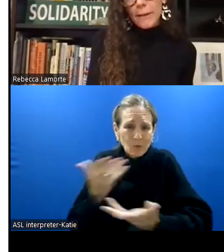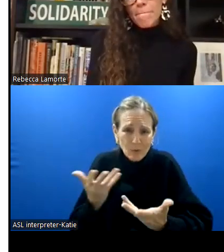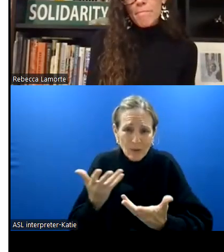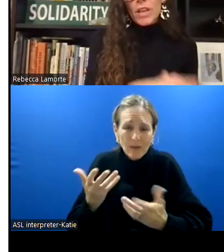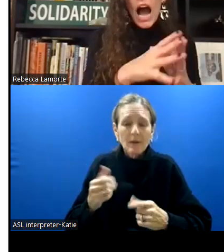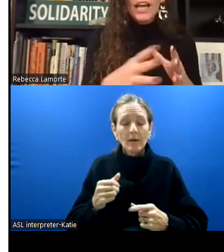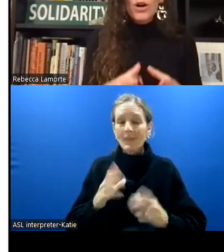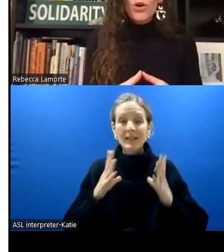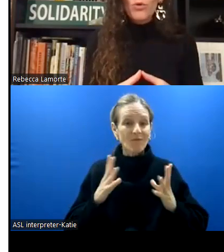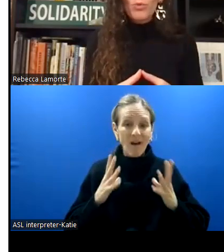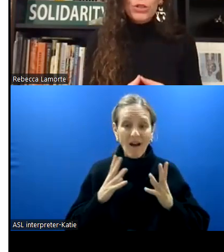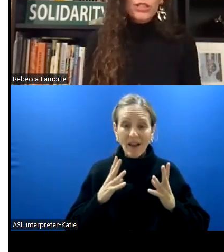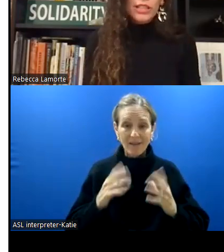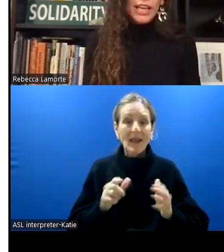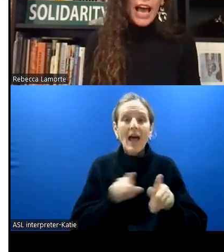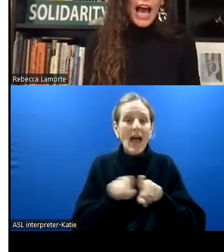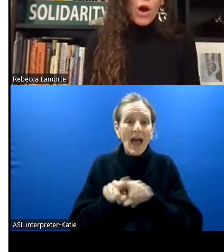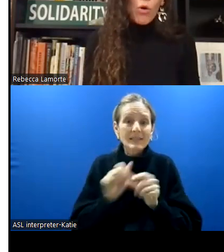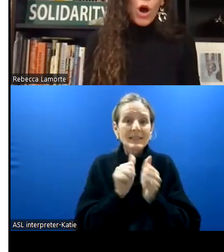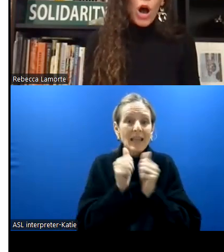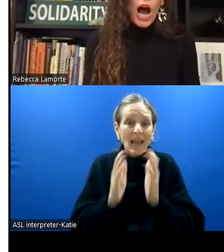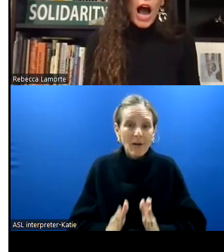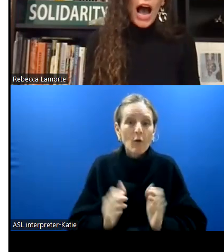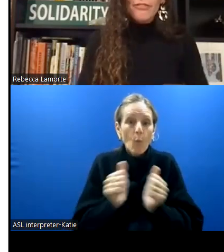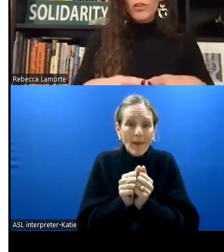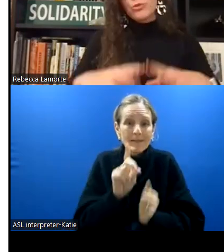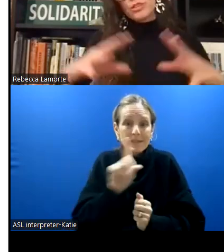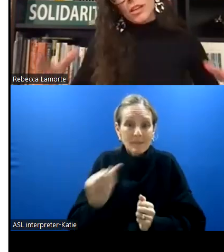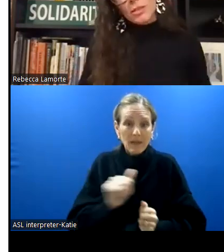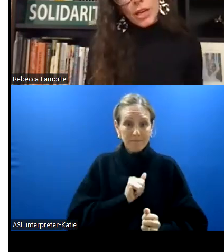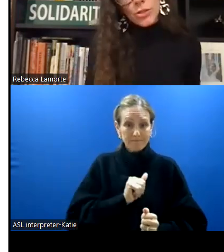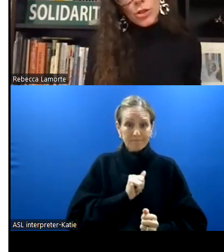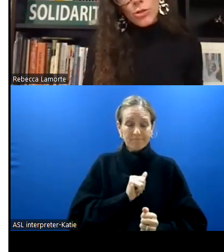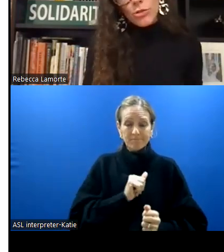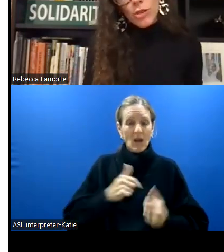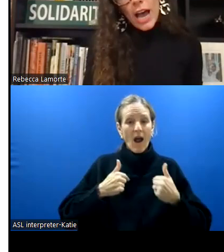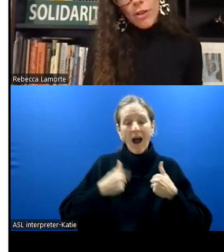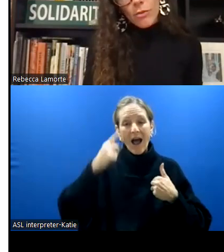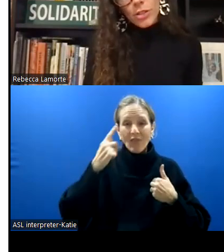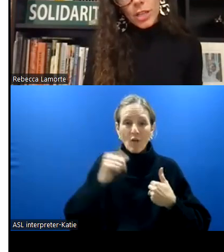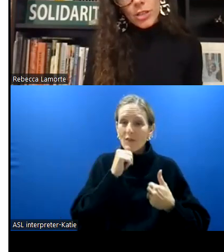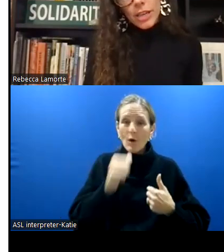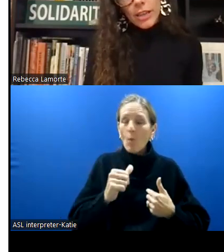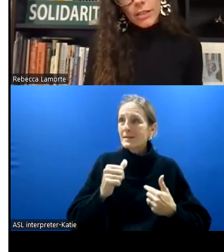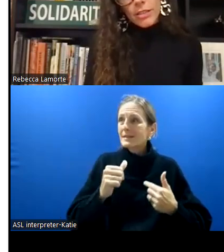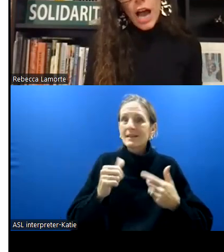I know personally how I felt there was not a space to go to to have conversations like this.